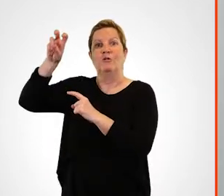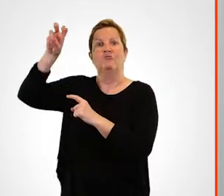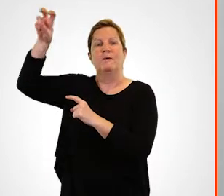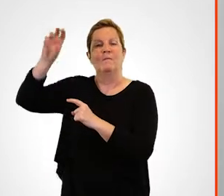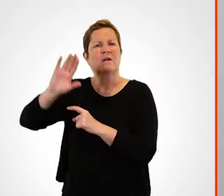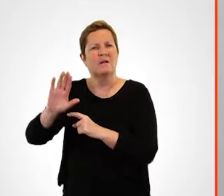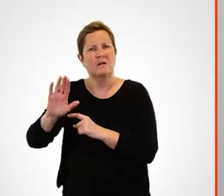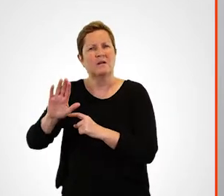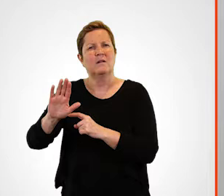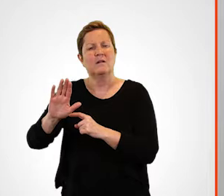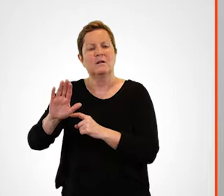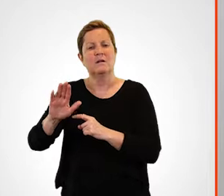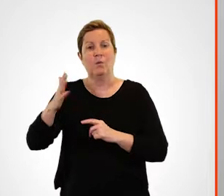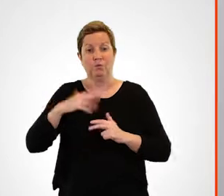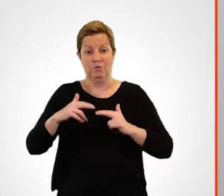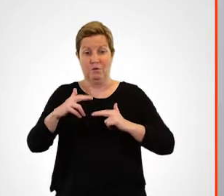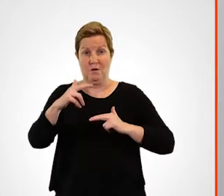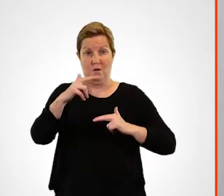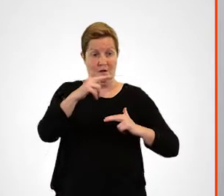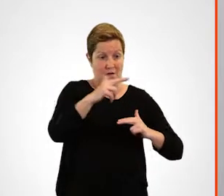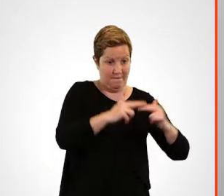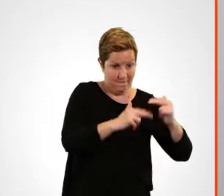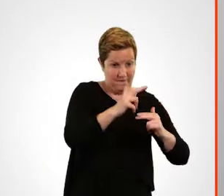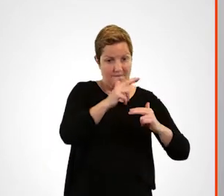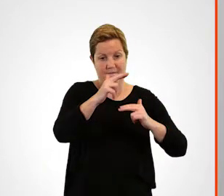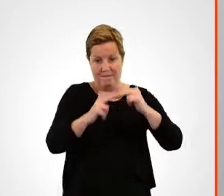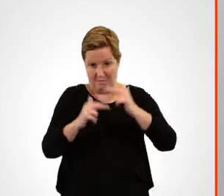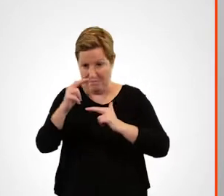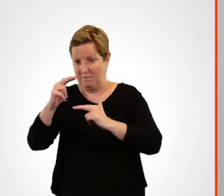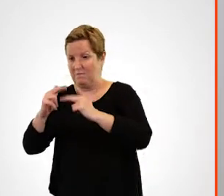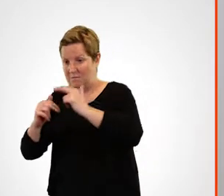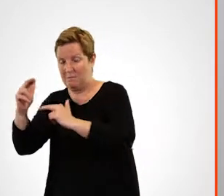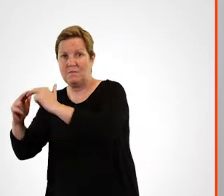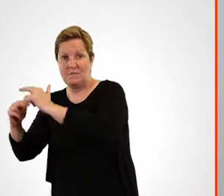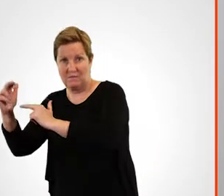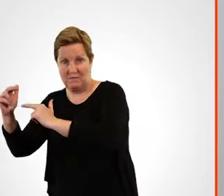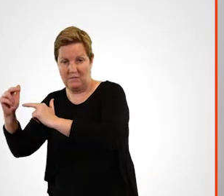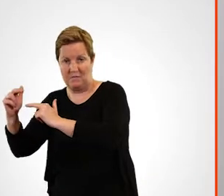The whole idea behind development, which we've been using in this series of lectures